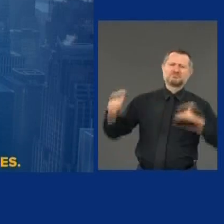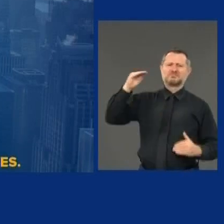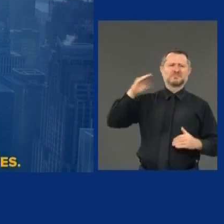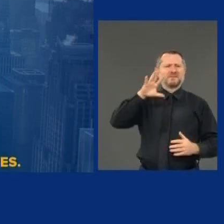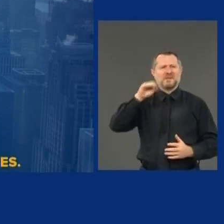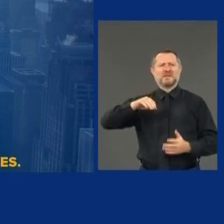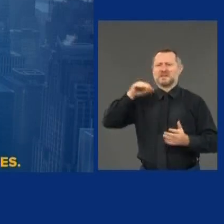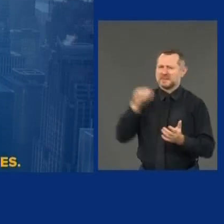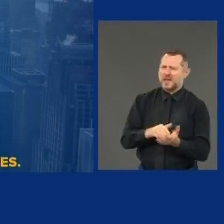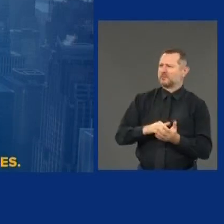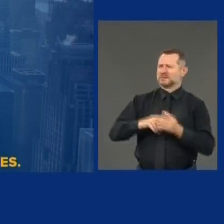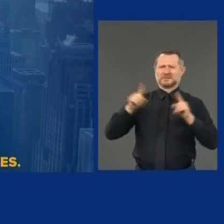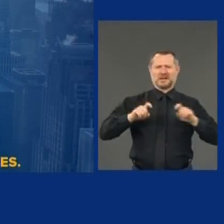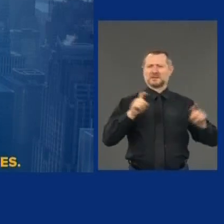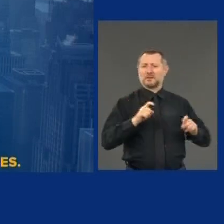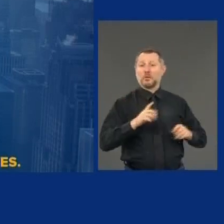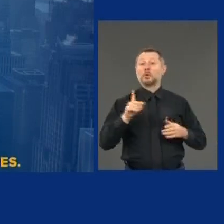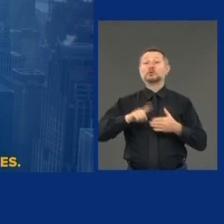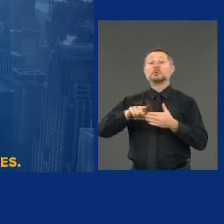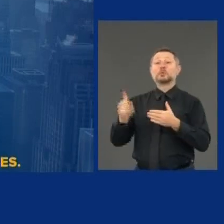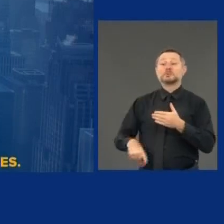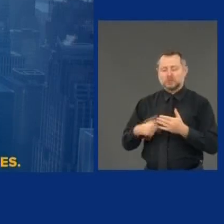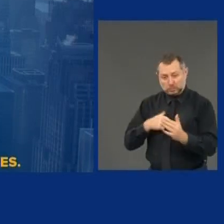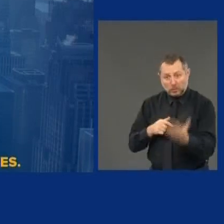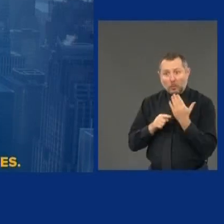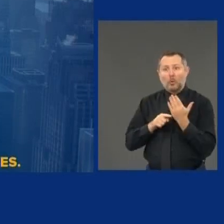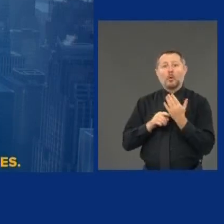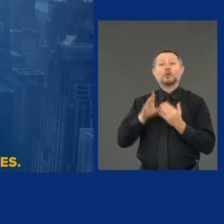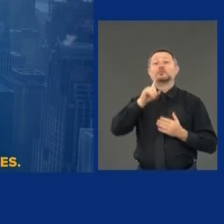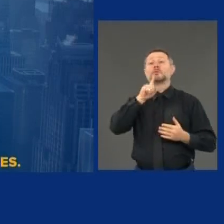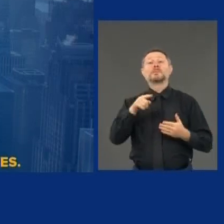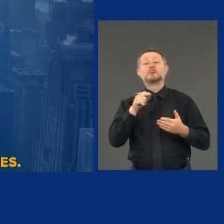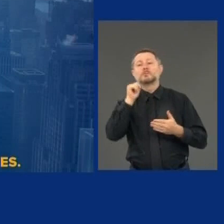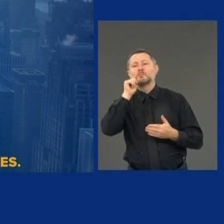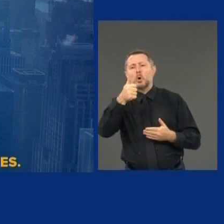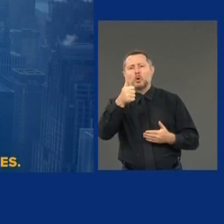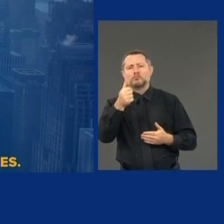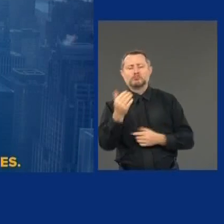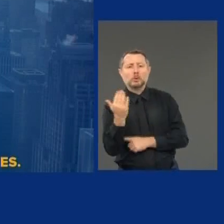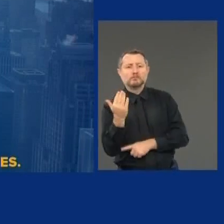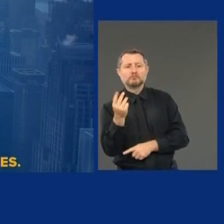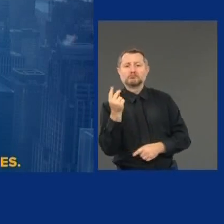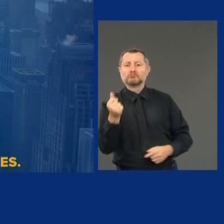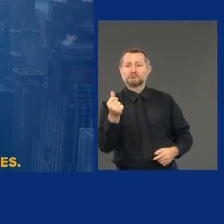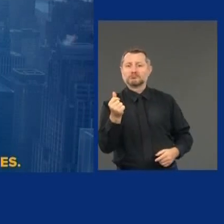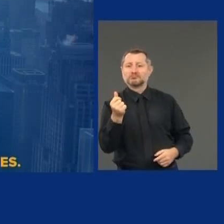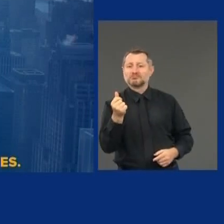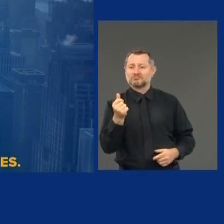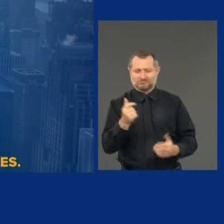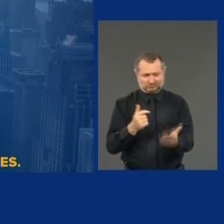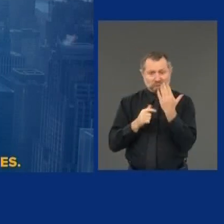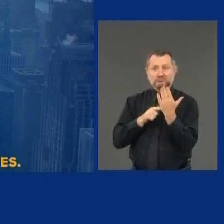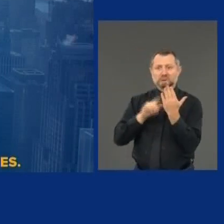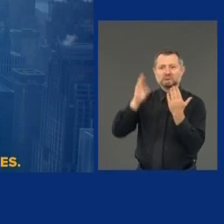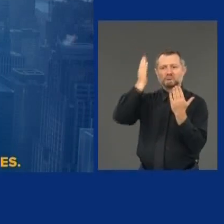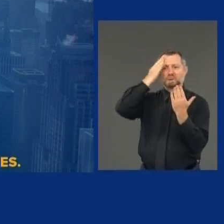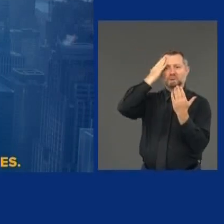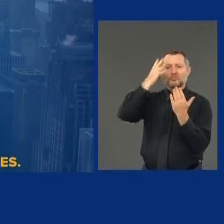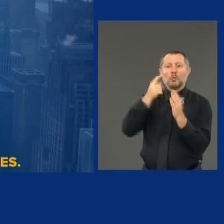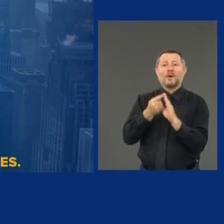TESTS PER DAY. WE REPORT THOSE NUMBERS THE NEXT DAY.